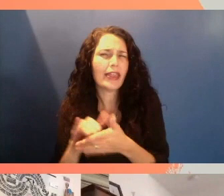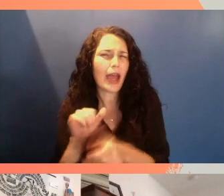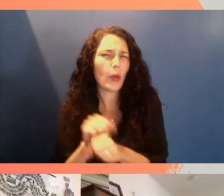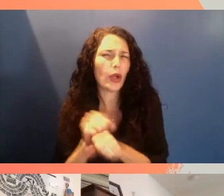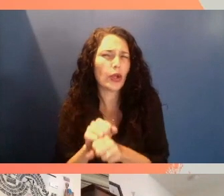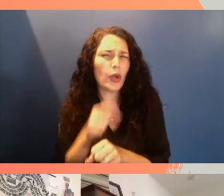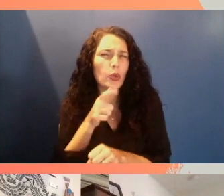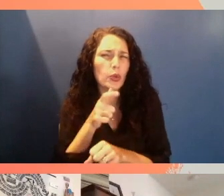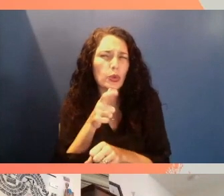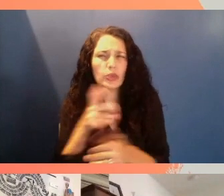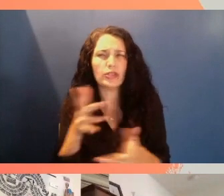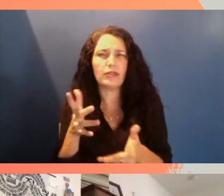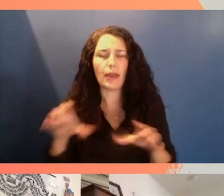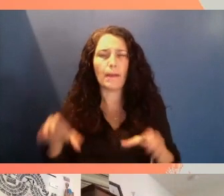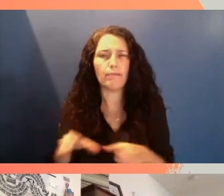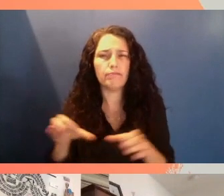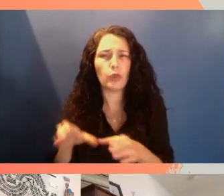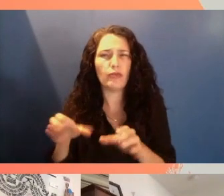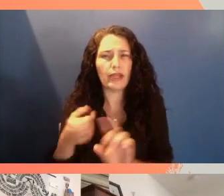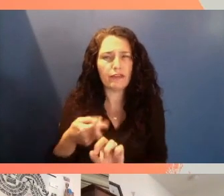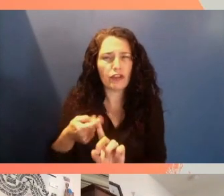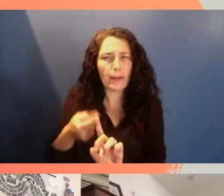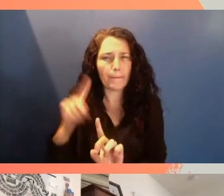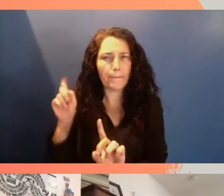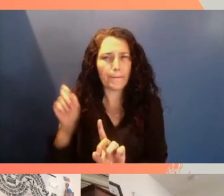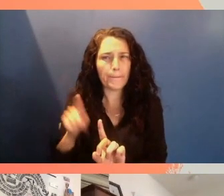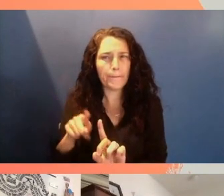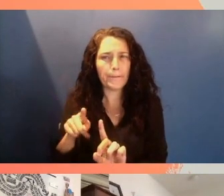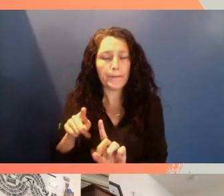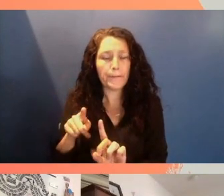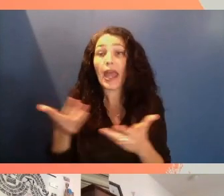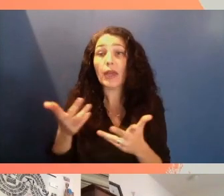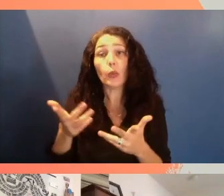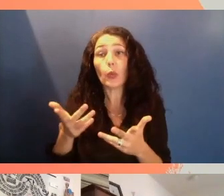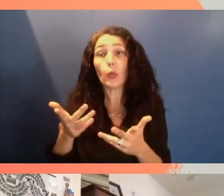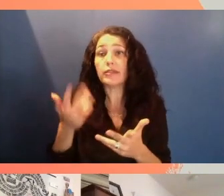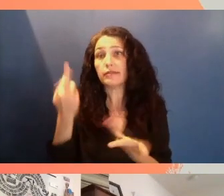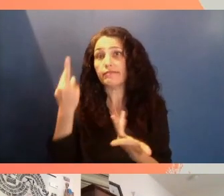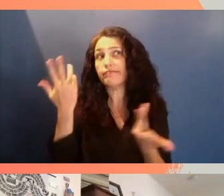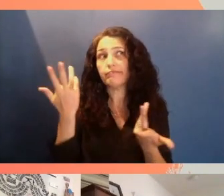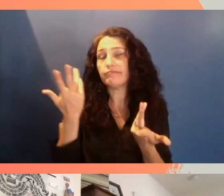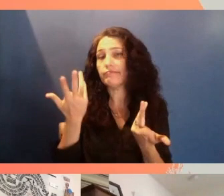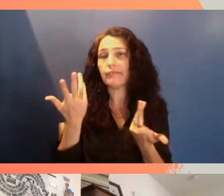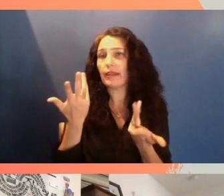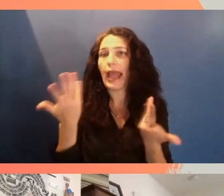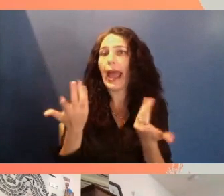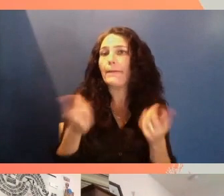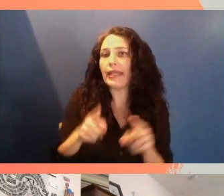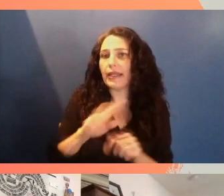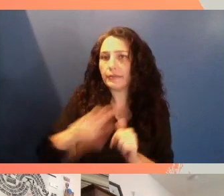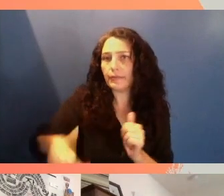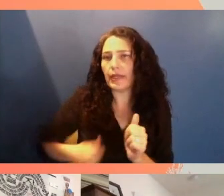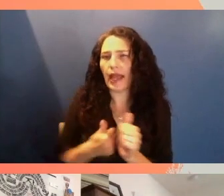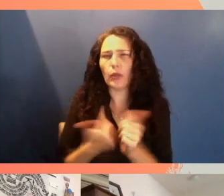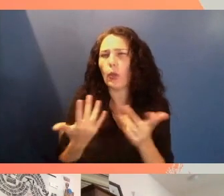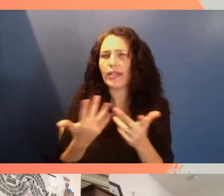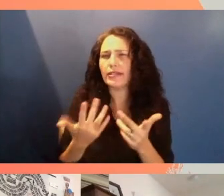and what is the nature of that work? Like what does that actually look like? And sort of getting us off of this,